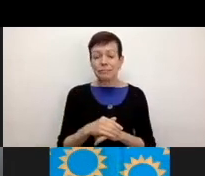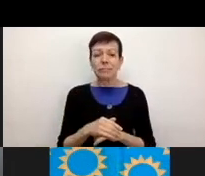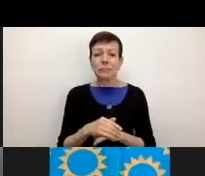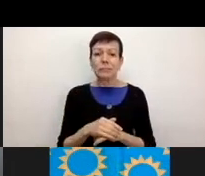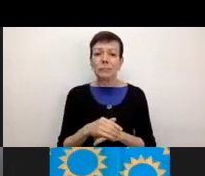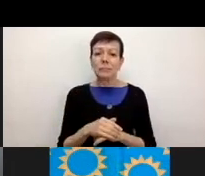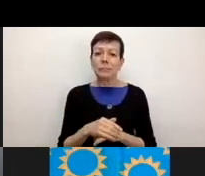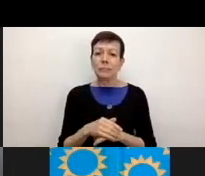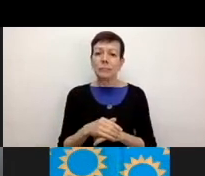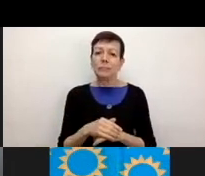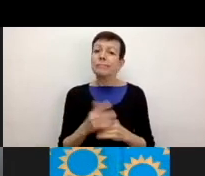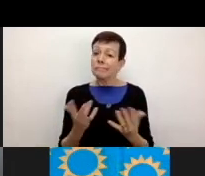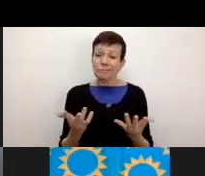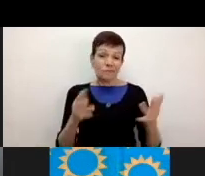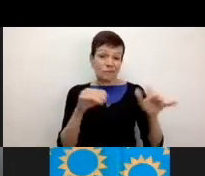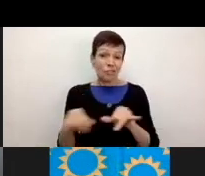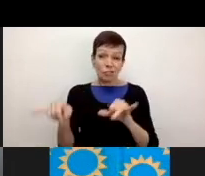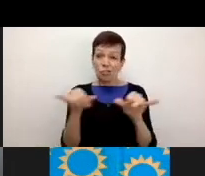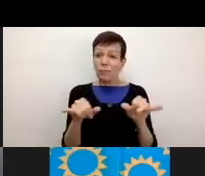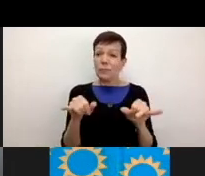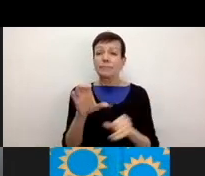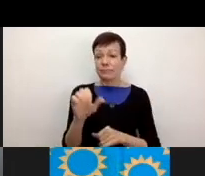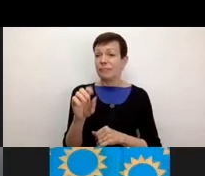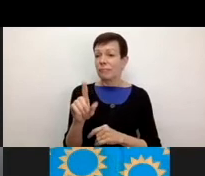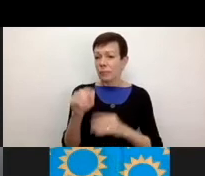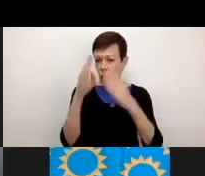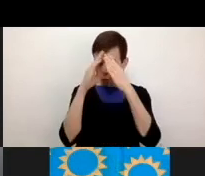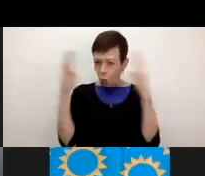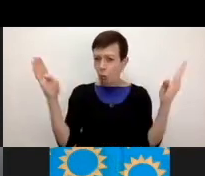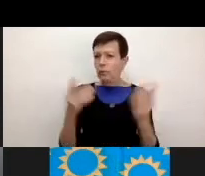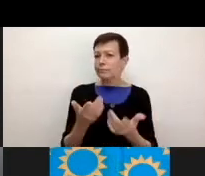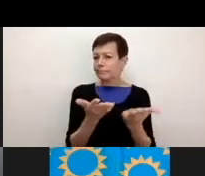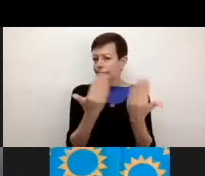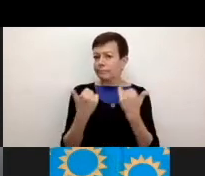We are open to those conversations, we try to be as flexible as possible.